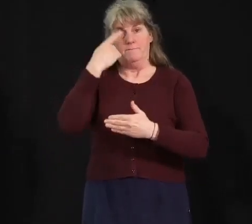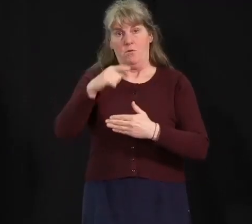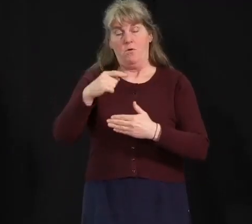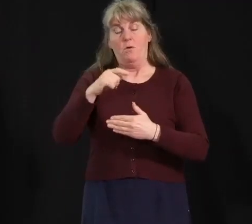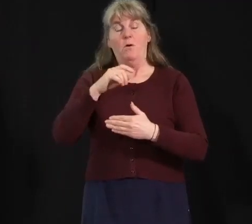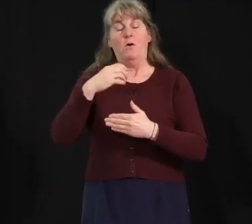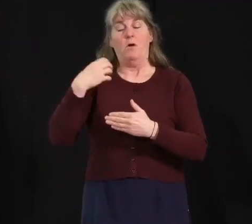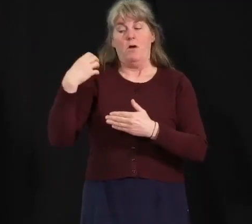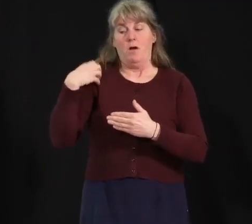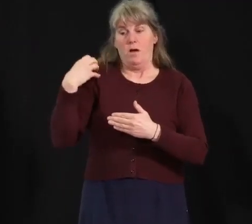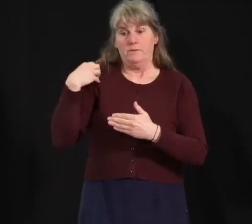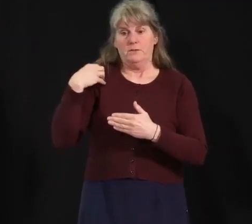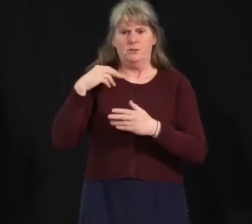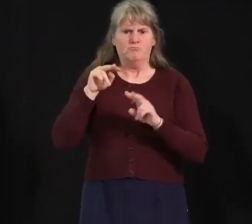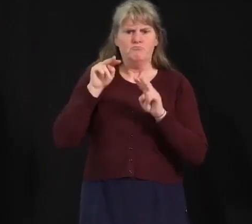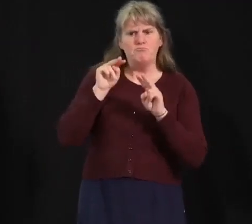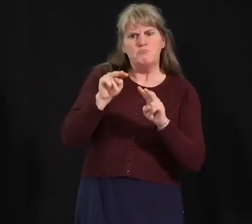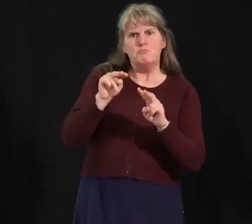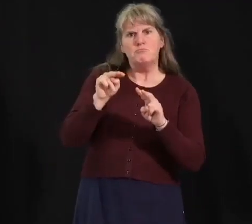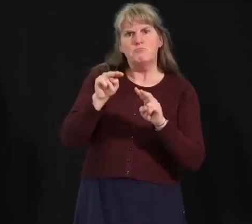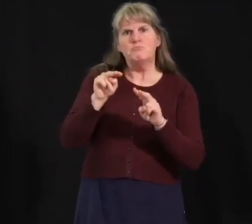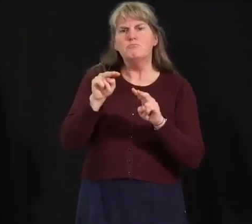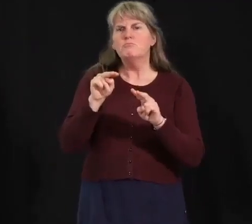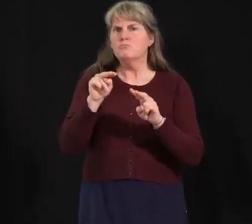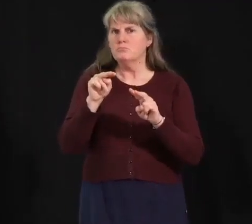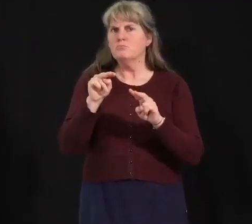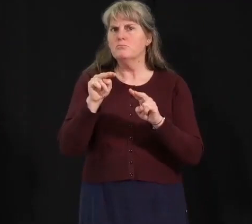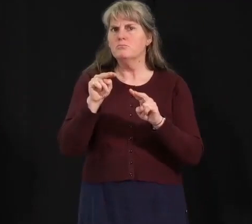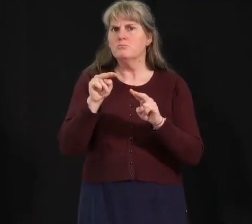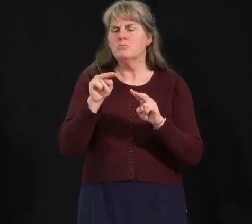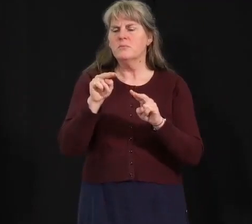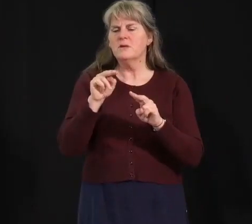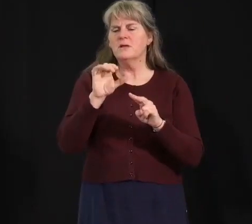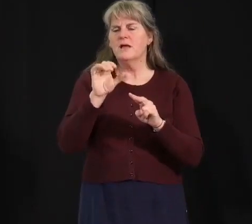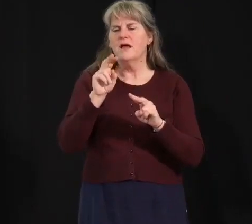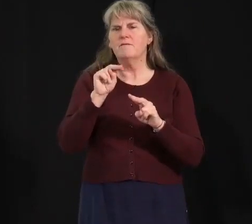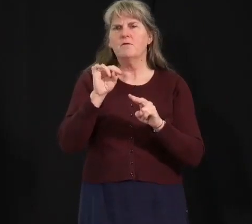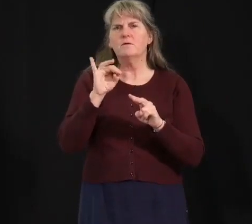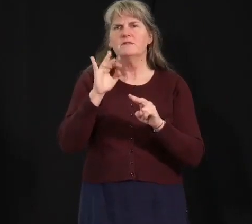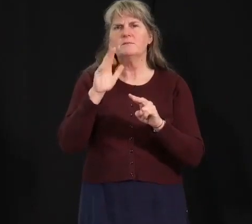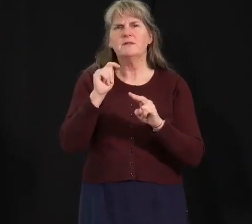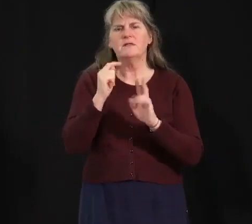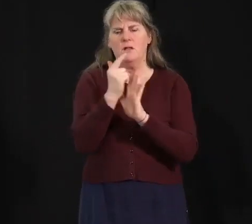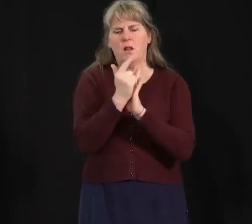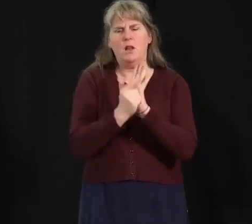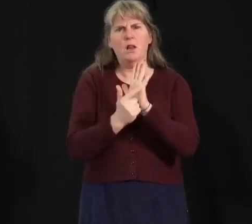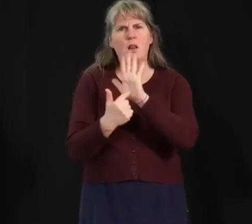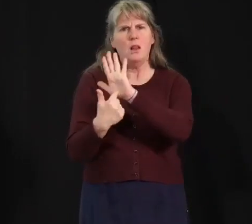Bath I don't know what the details of that actual story are. I think there is a complaints